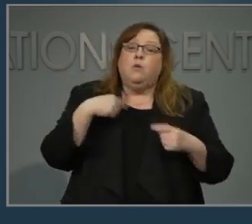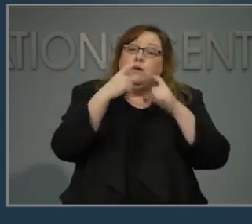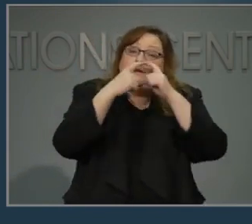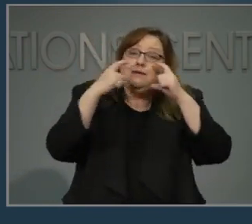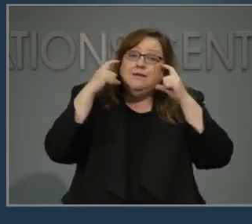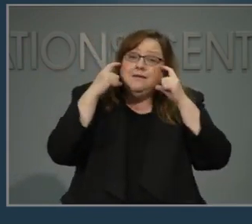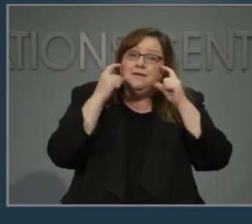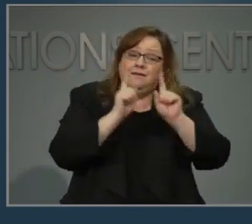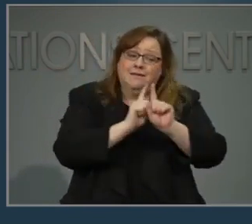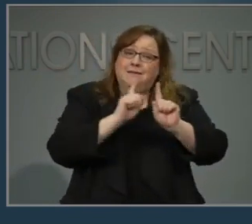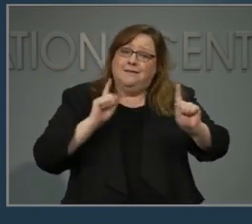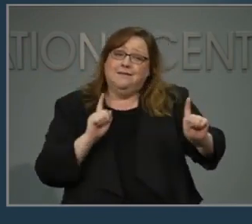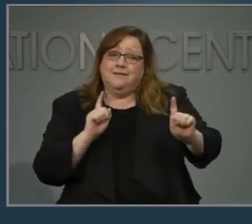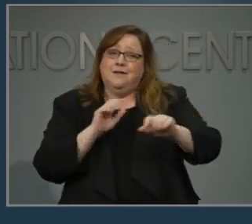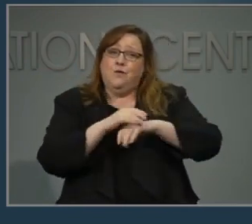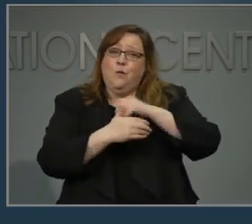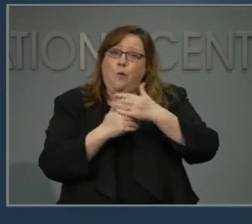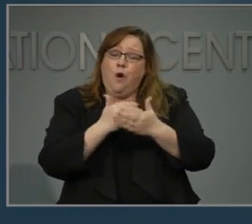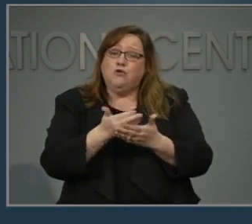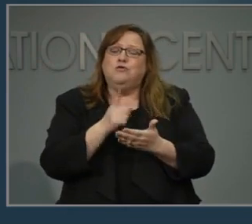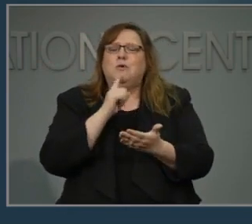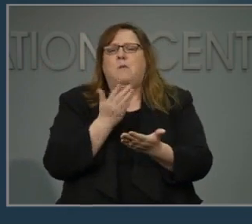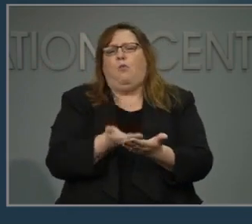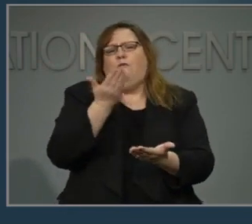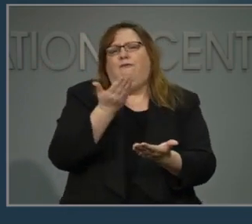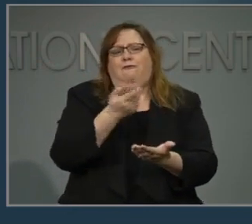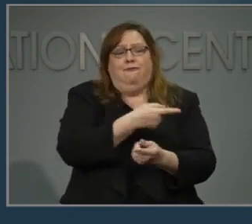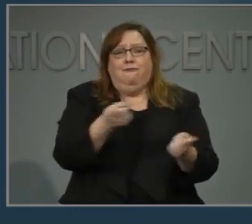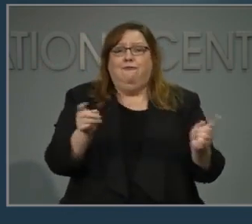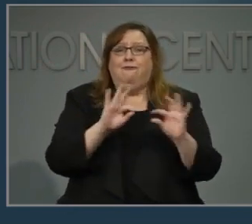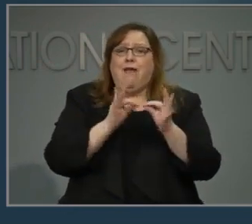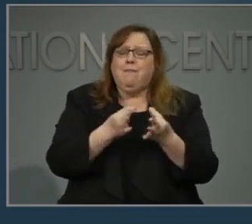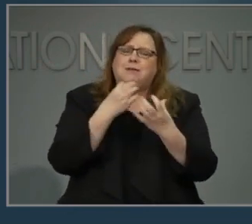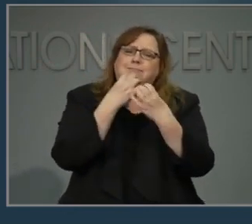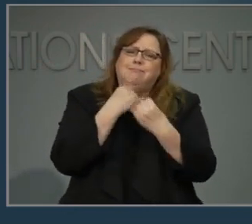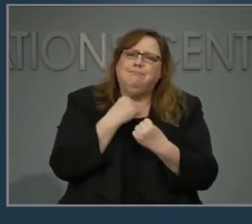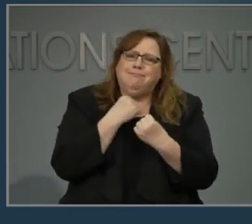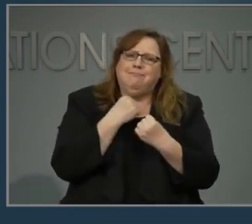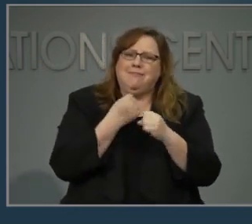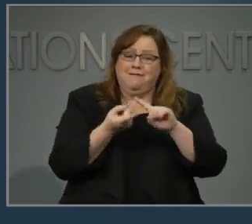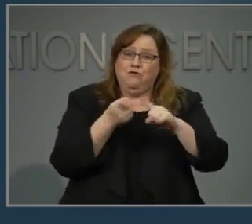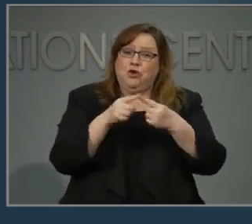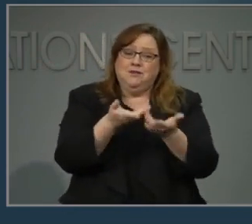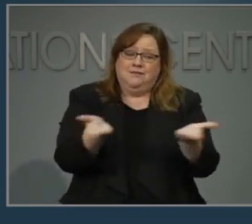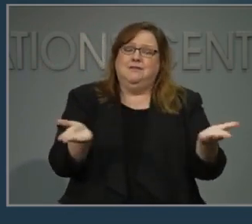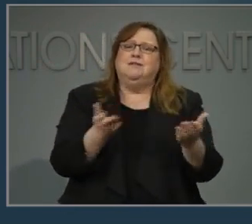IF WE WEAR A FACE COVERING, WHICH SIX FEET APART, AND WASH OUR HANDS OFTEN WE SH